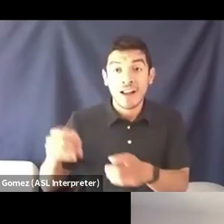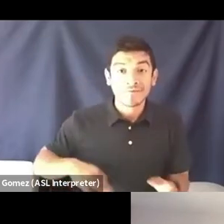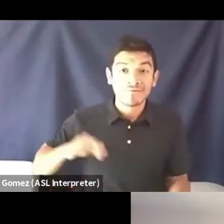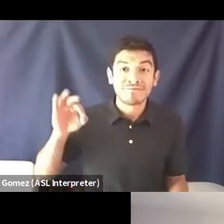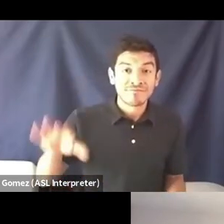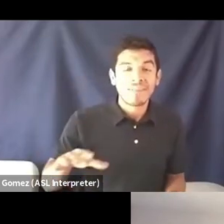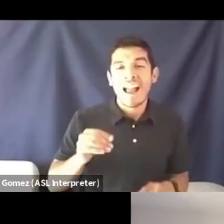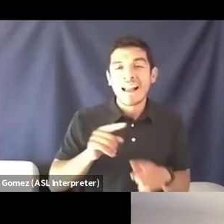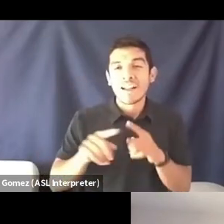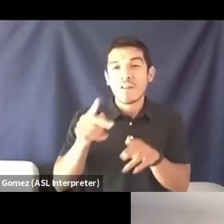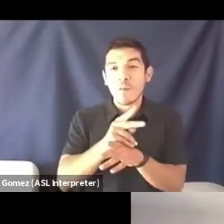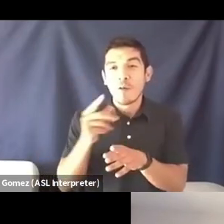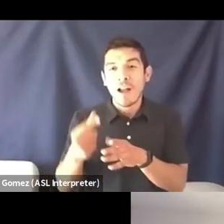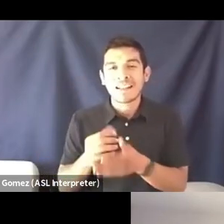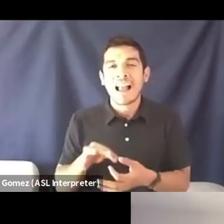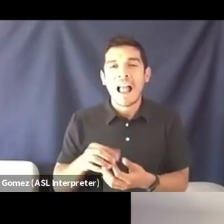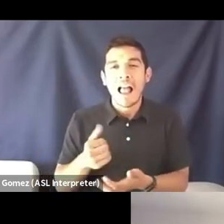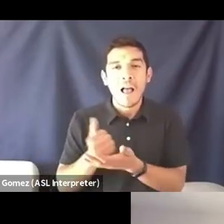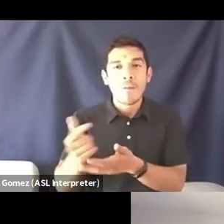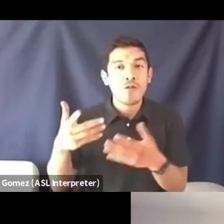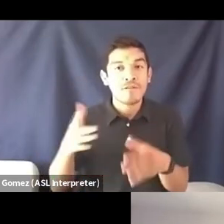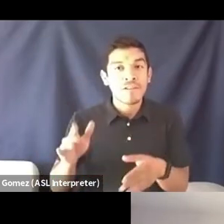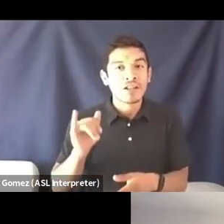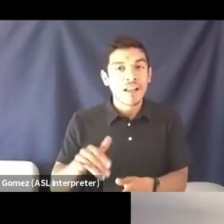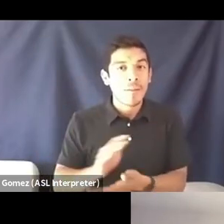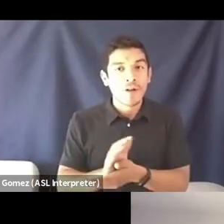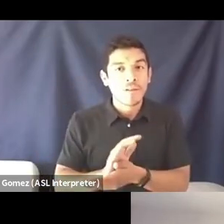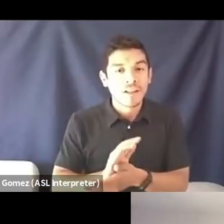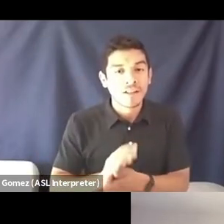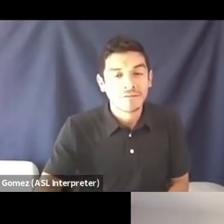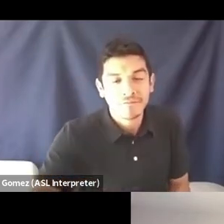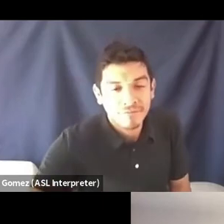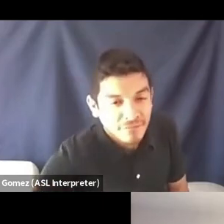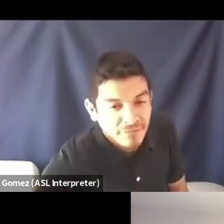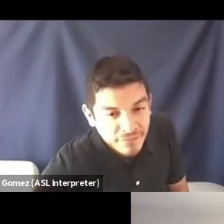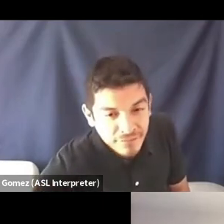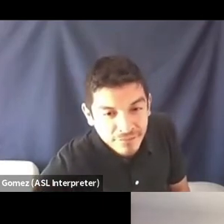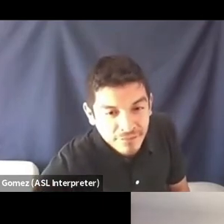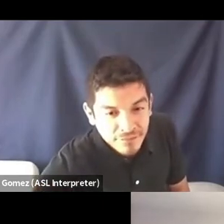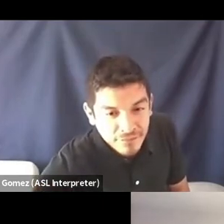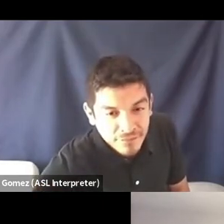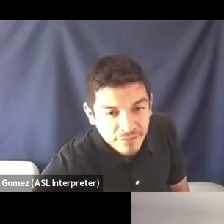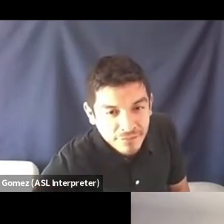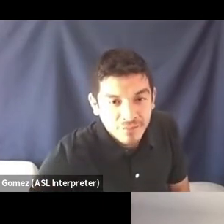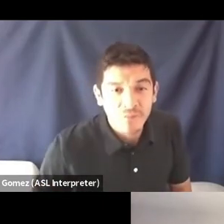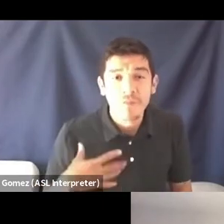to help you complete the film. I guess I wanna ask Diane, you were in last year's